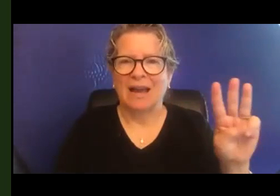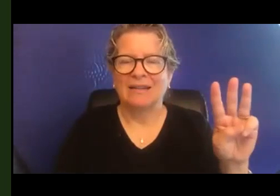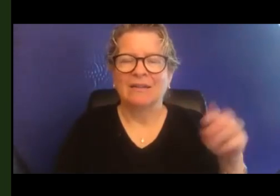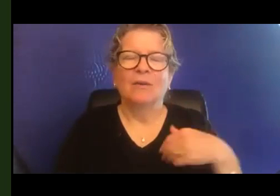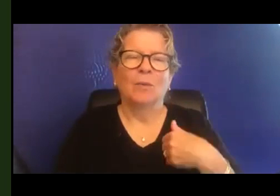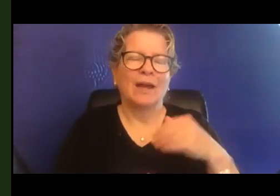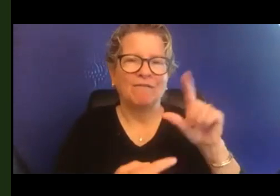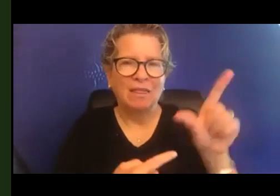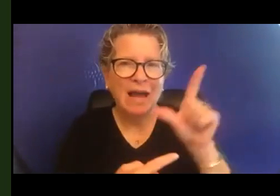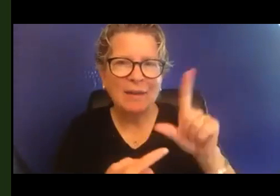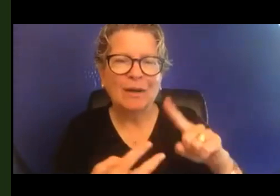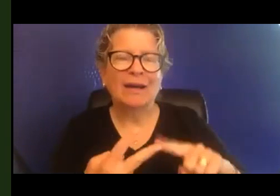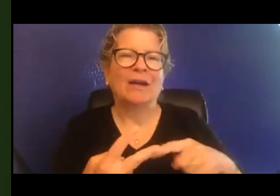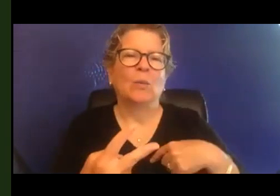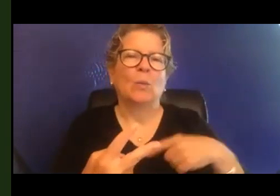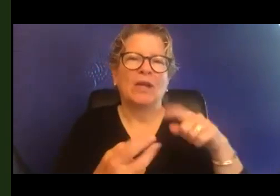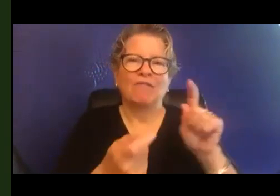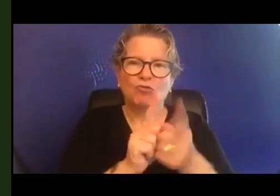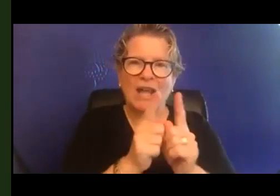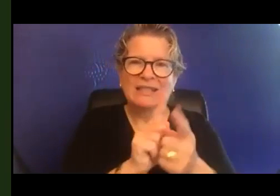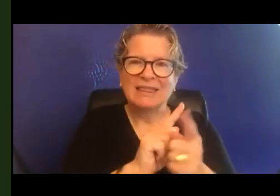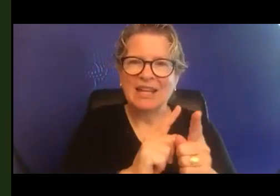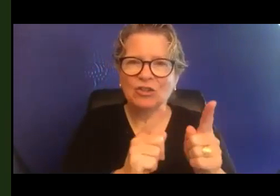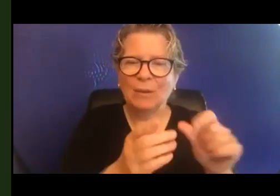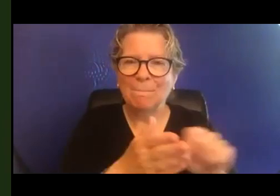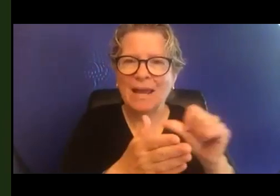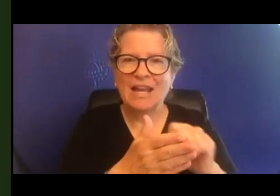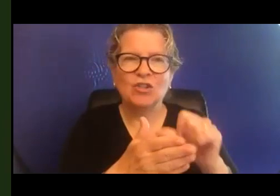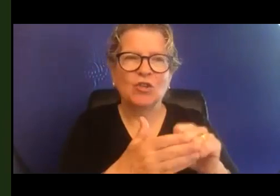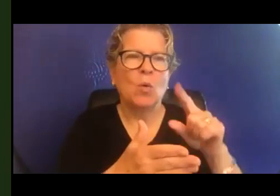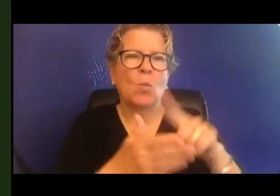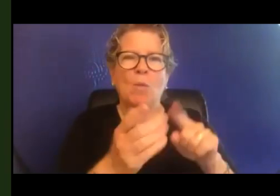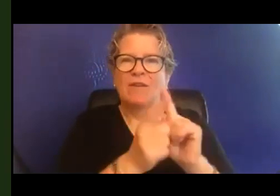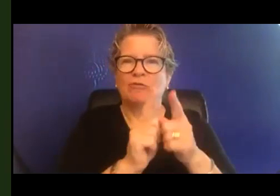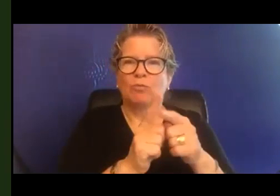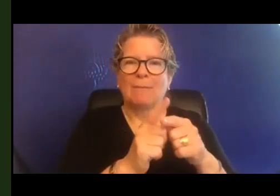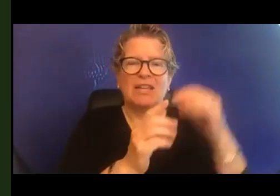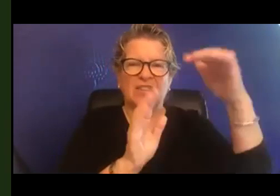So there is a library, we have a translation page where everything that is translated.